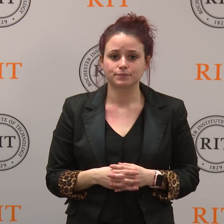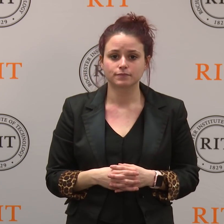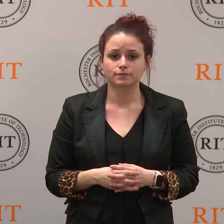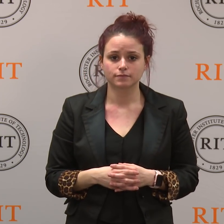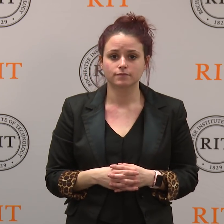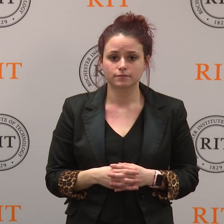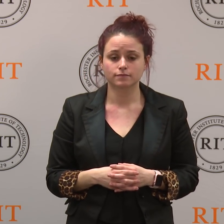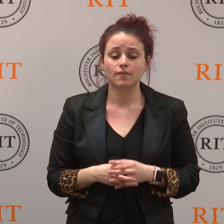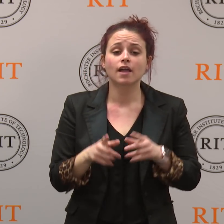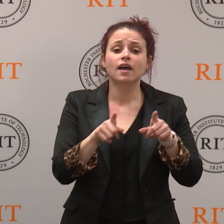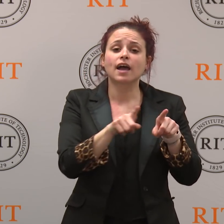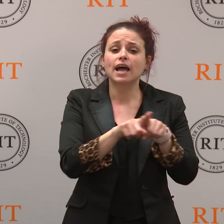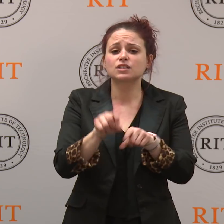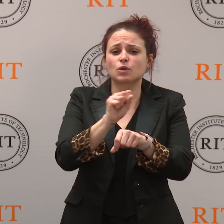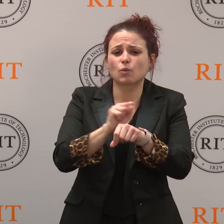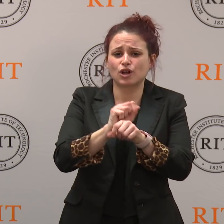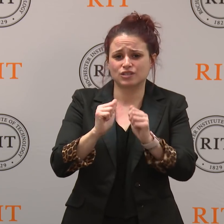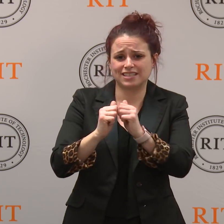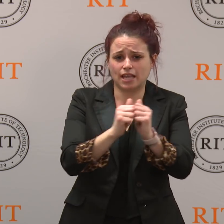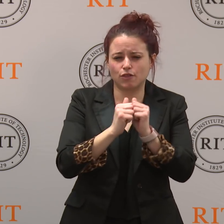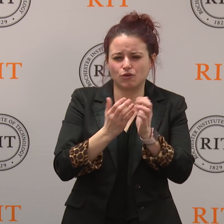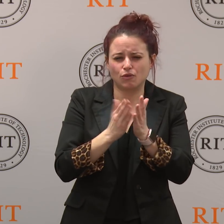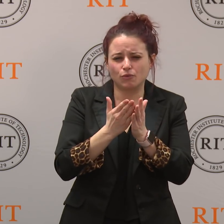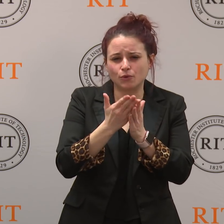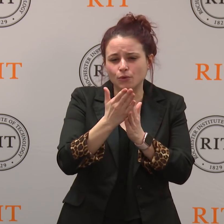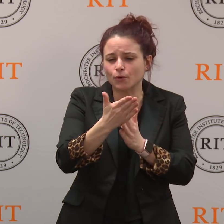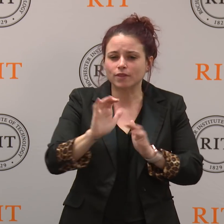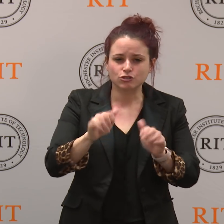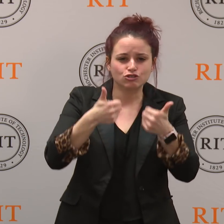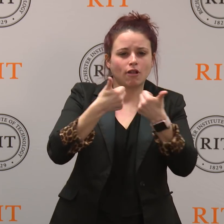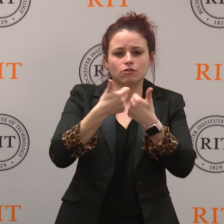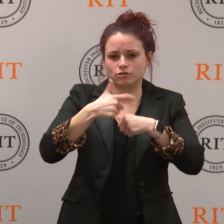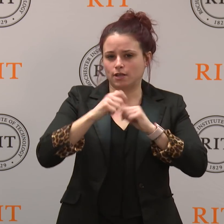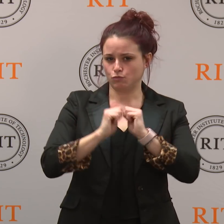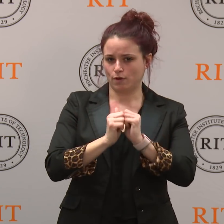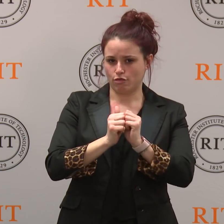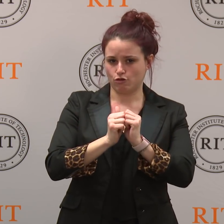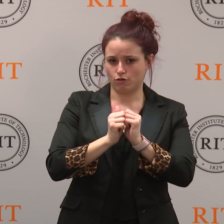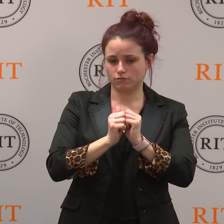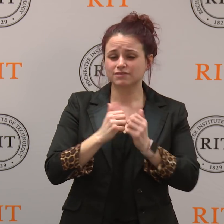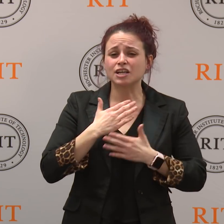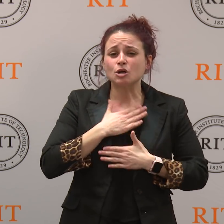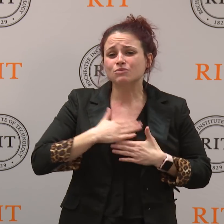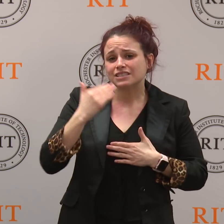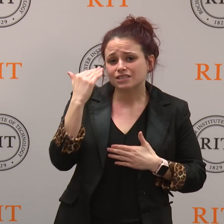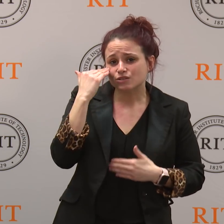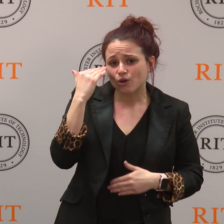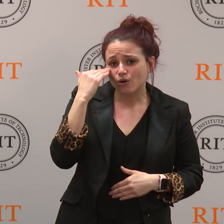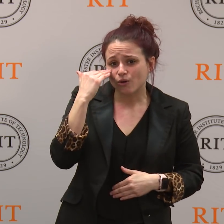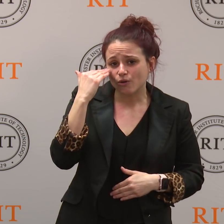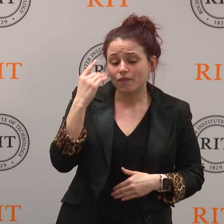As we work through this most challenging time together, please know that we greatly appreciate